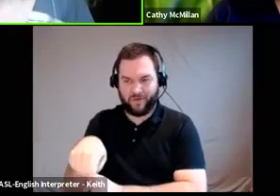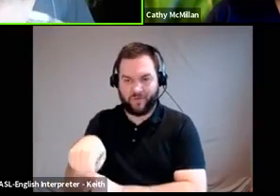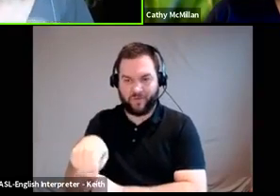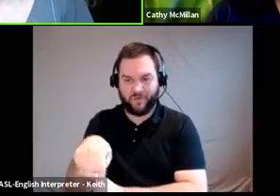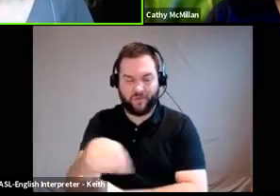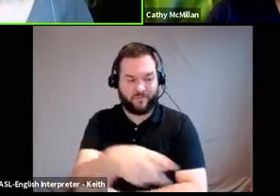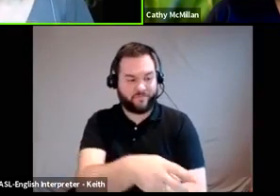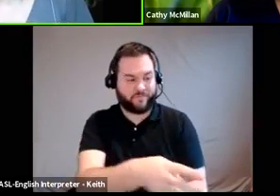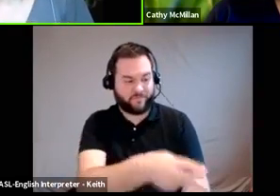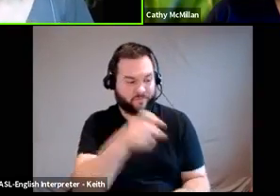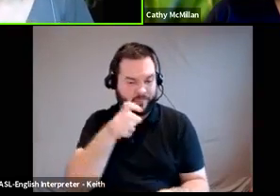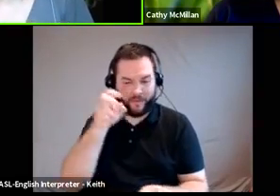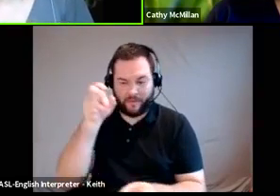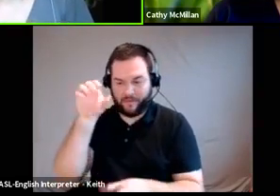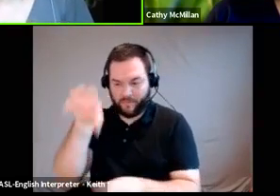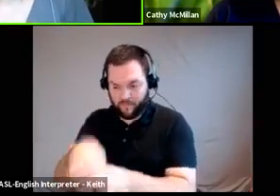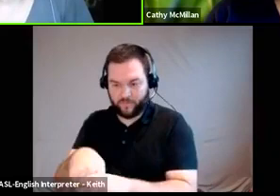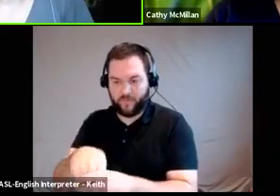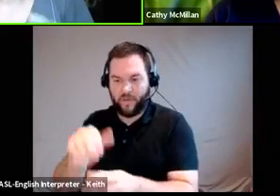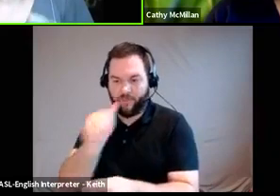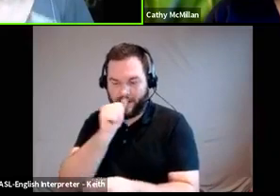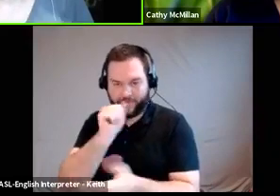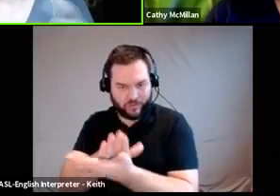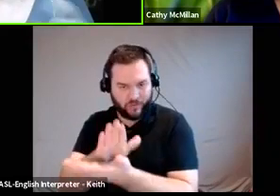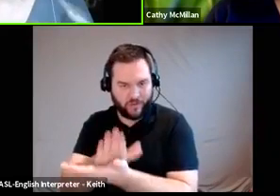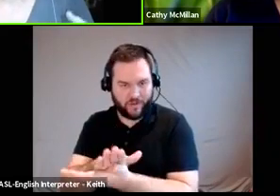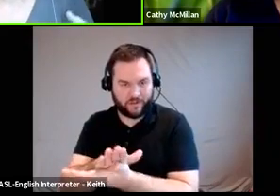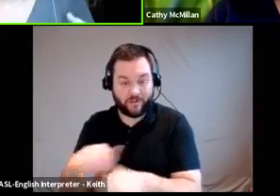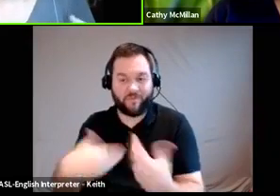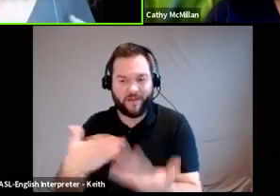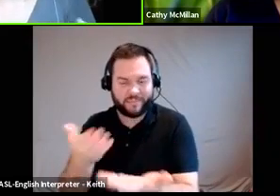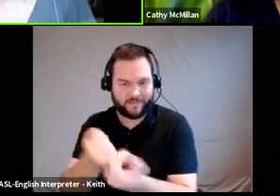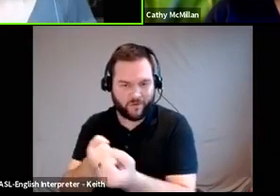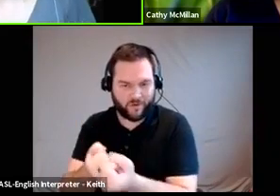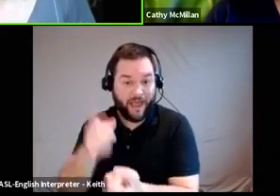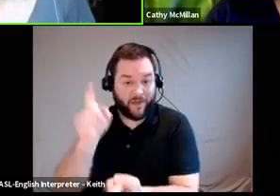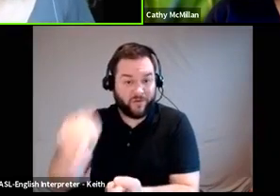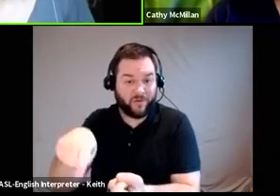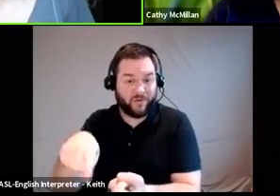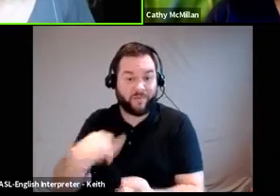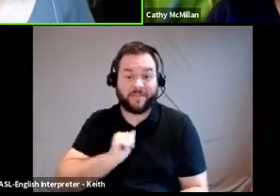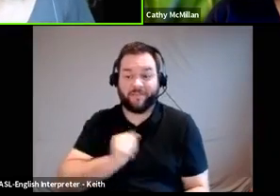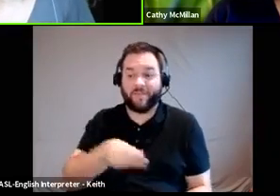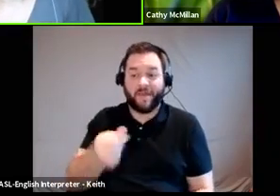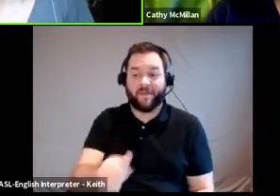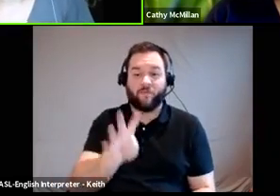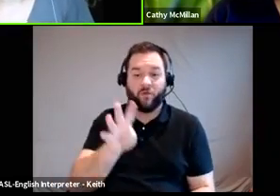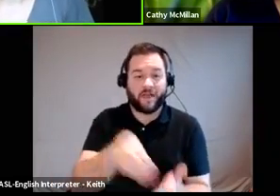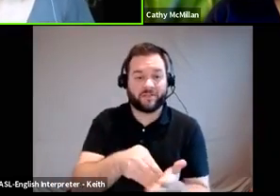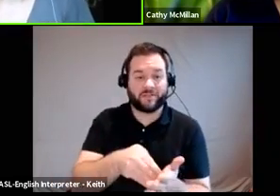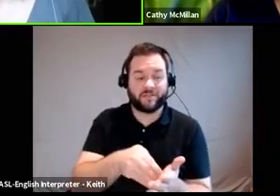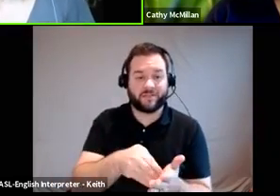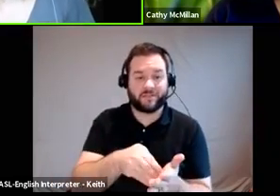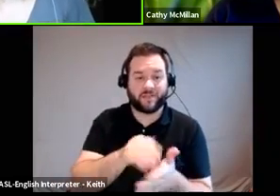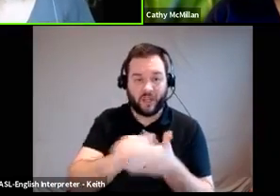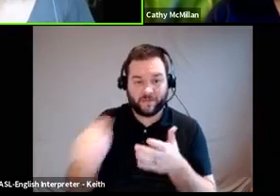, you've actually had to go out, pull her out and go into pull her out and go into a private setting. Just private setting, just to get her support.